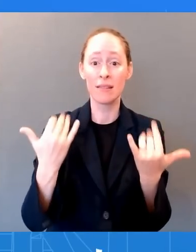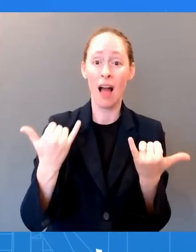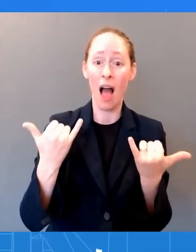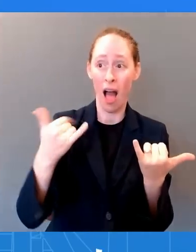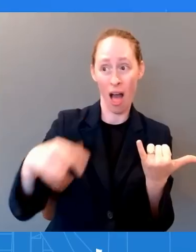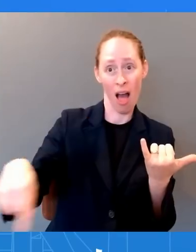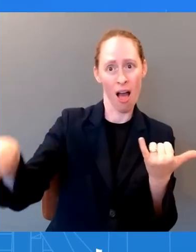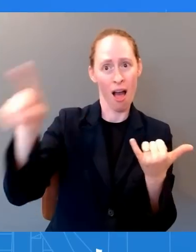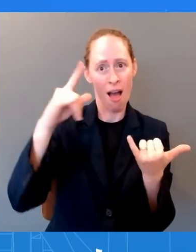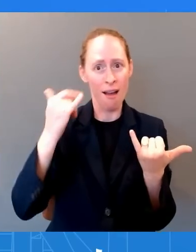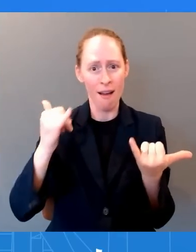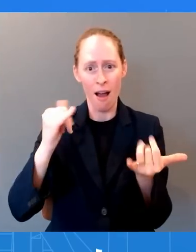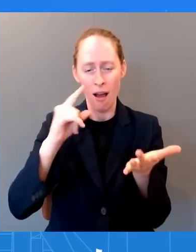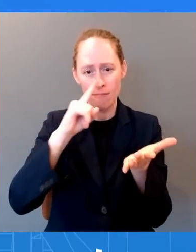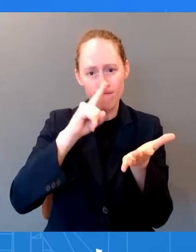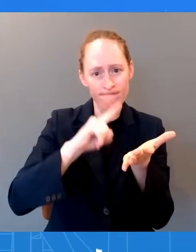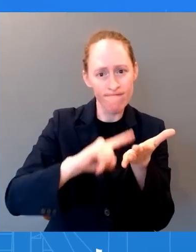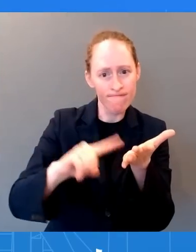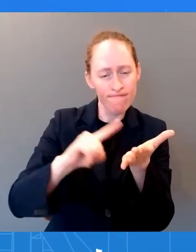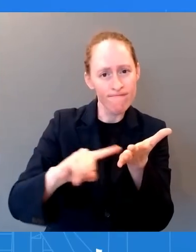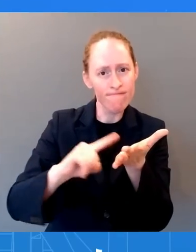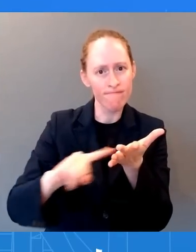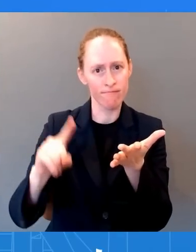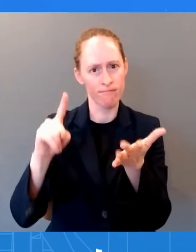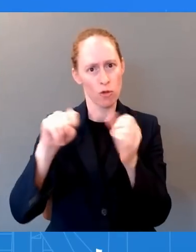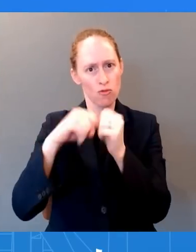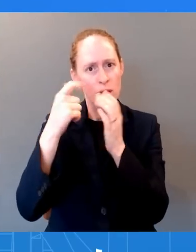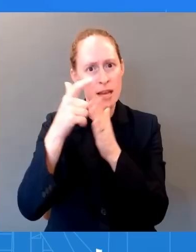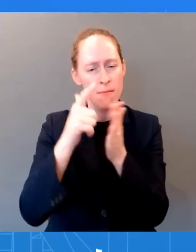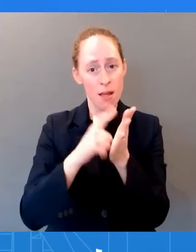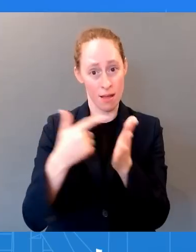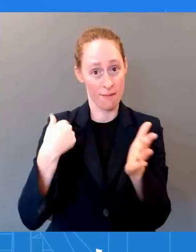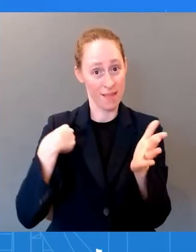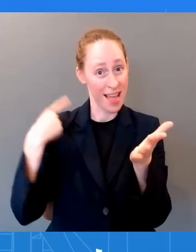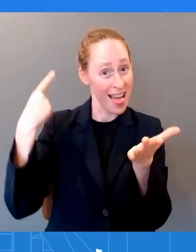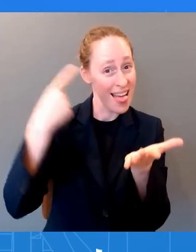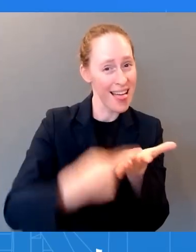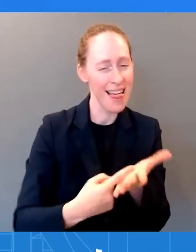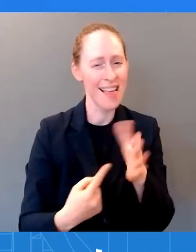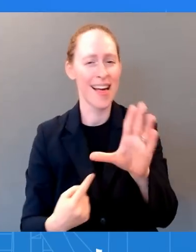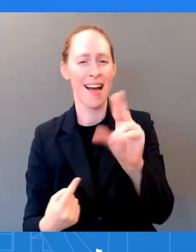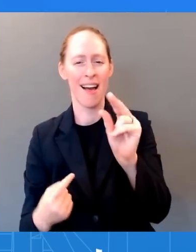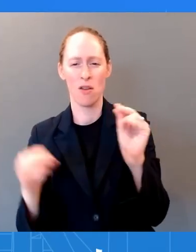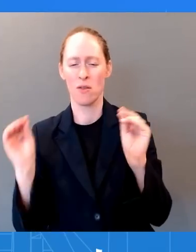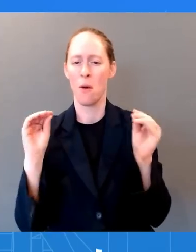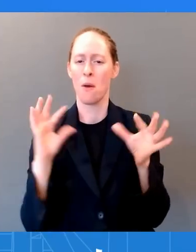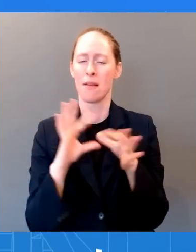and we just aren't going to comment on that at this time. I hear your question; we just don't -- we're not going to say anything at this time